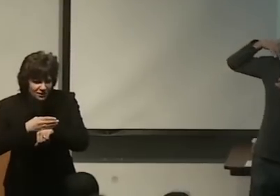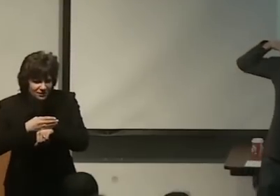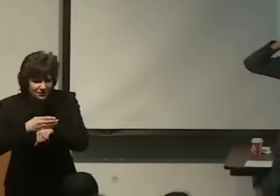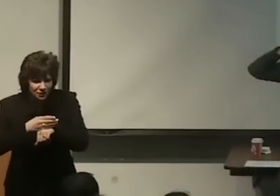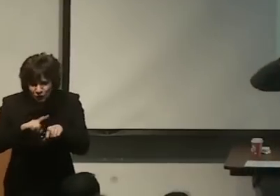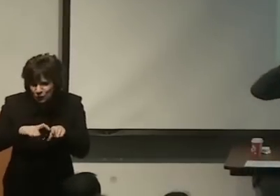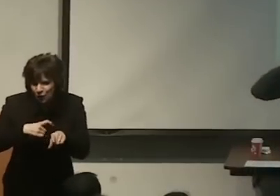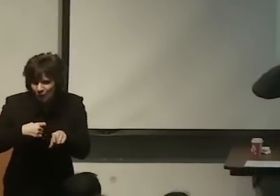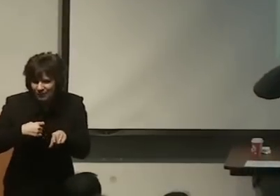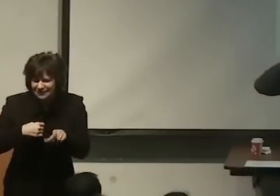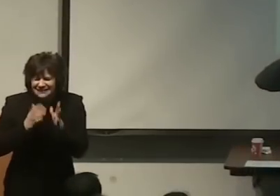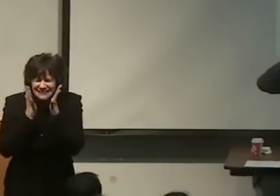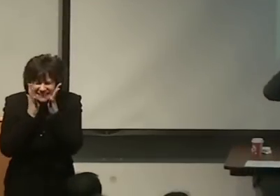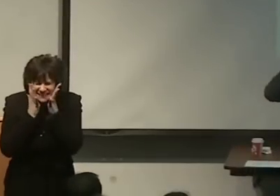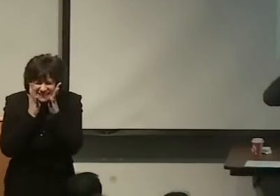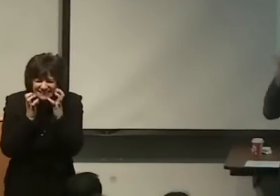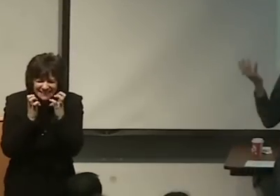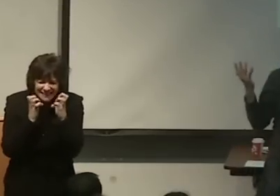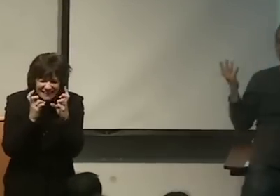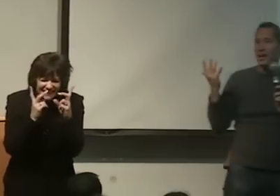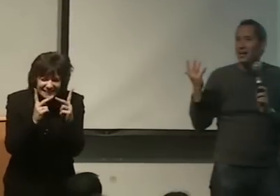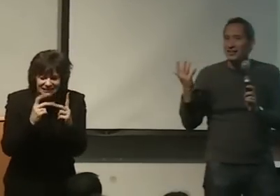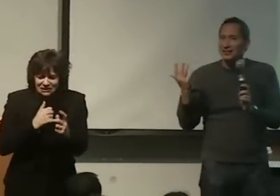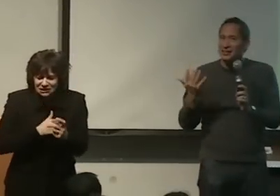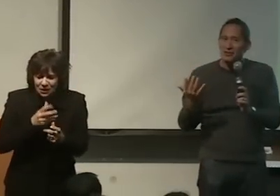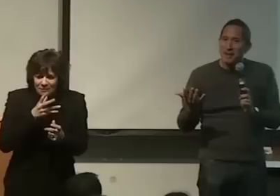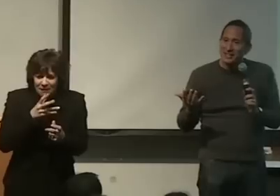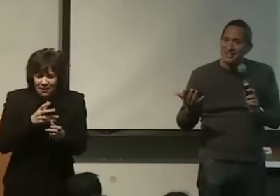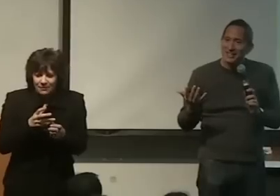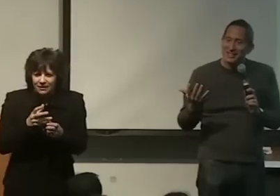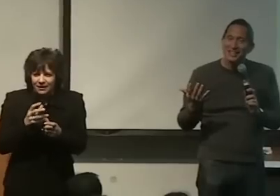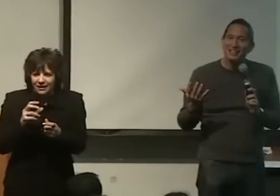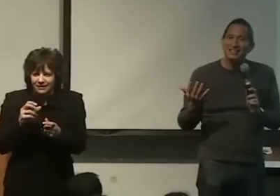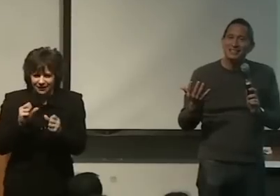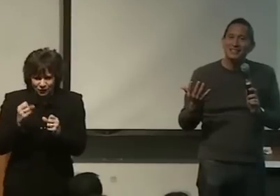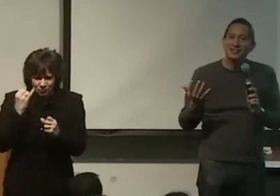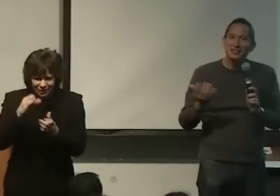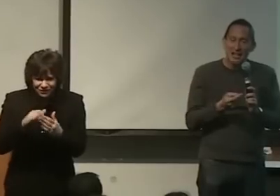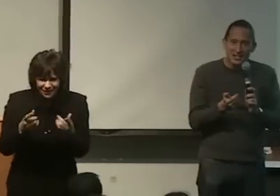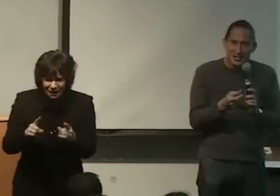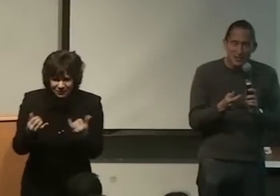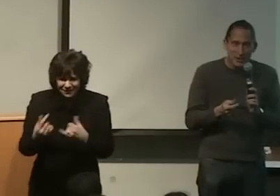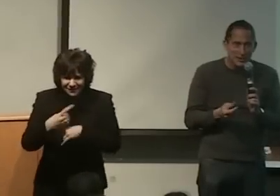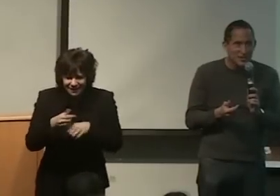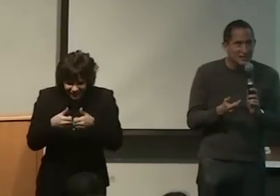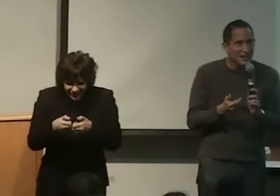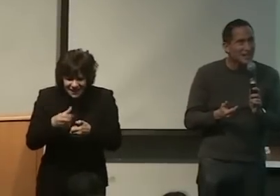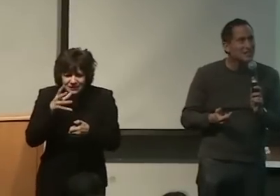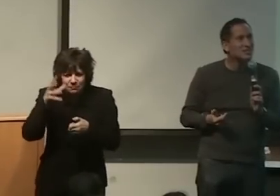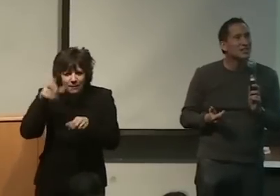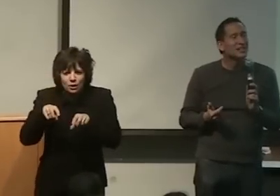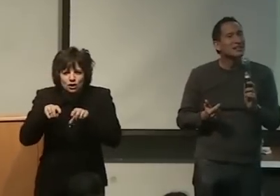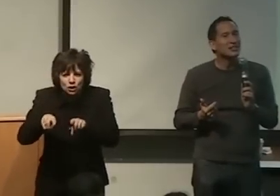Sorry mom I missed a week. I mean can you imagine that today. It's like they're texting their parents in class.